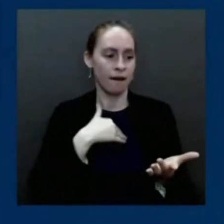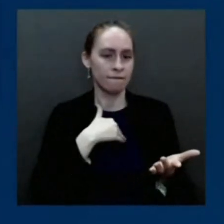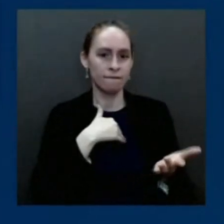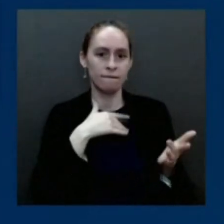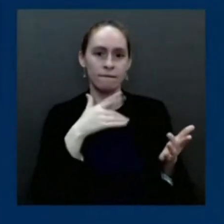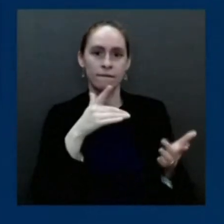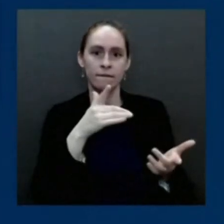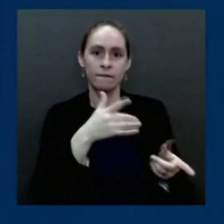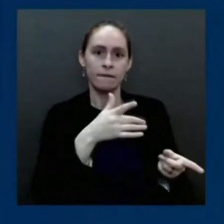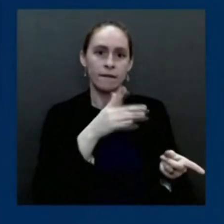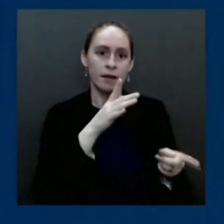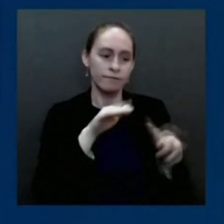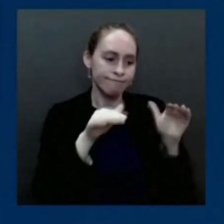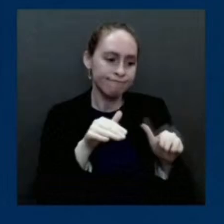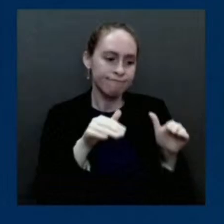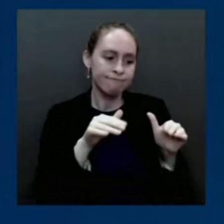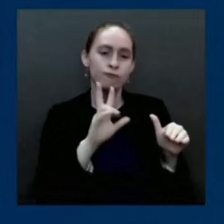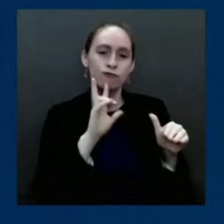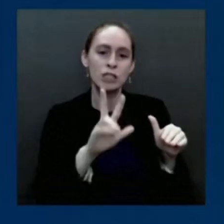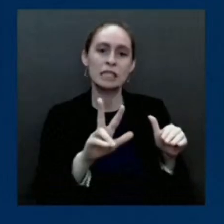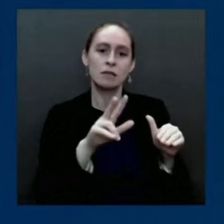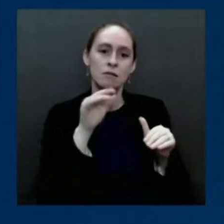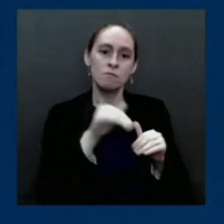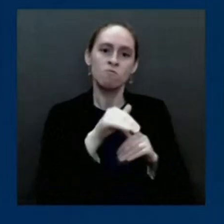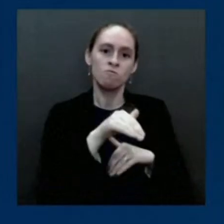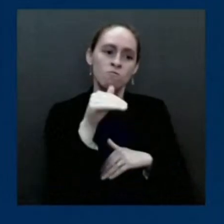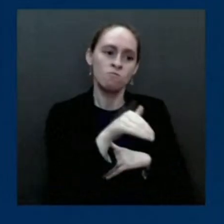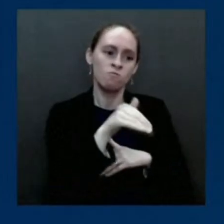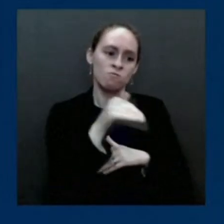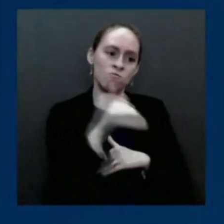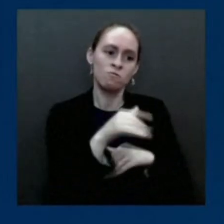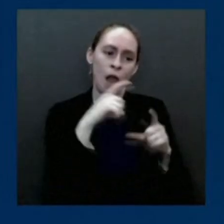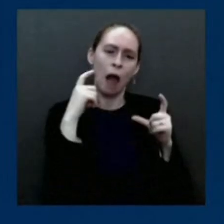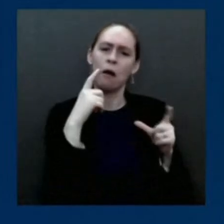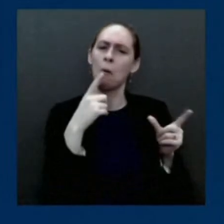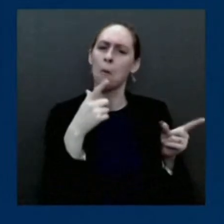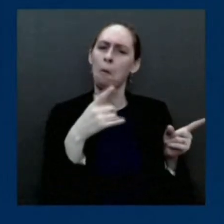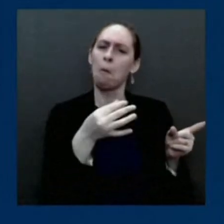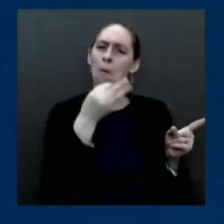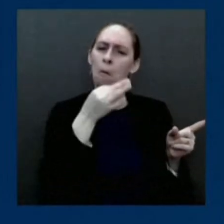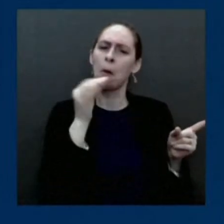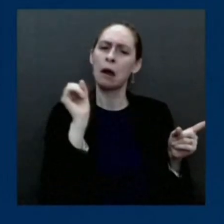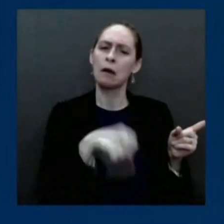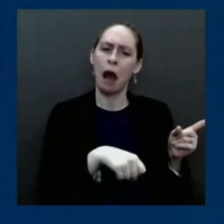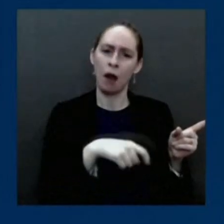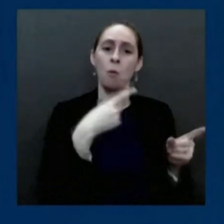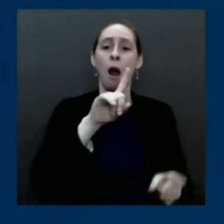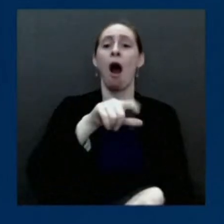A MOTHER OF A TODDLER PUTTING A MASK ON VERY DIFFICULT FROM A BEHAVIORAL SCIENCE PERSPECTIVE